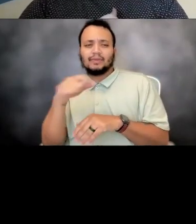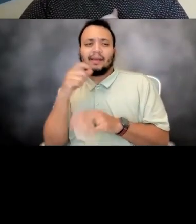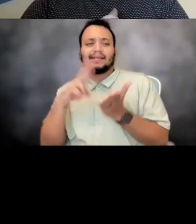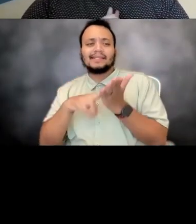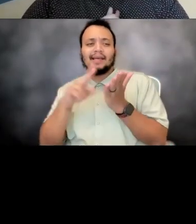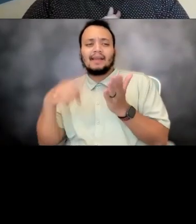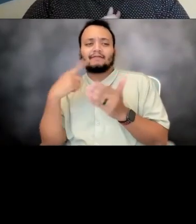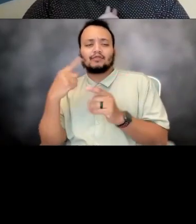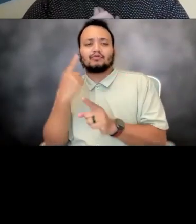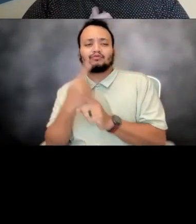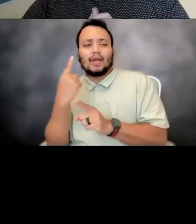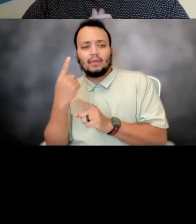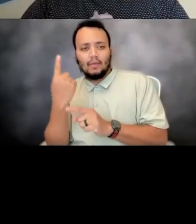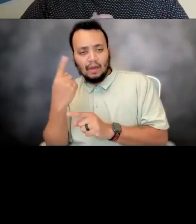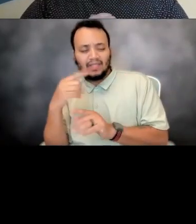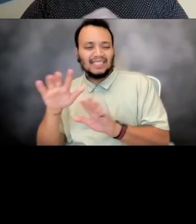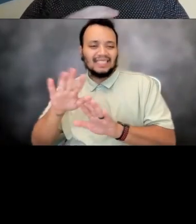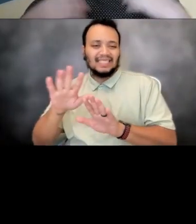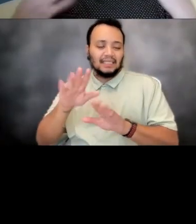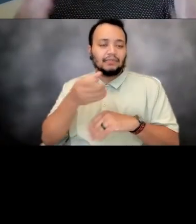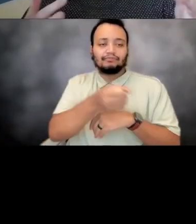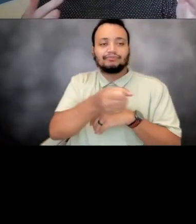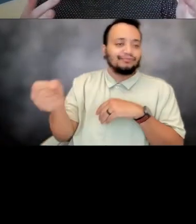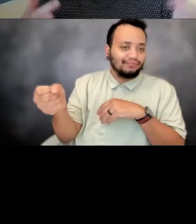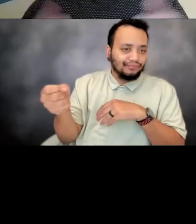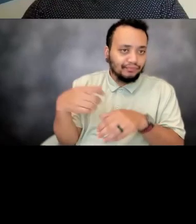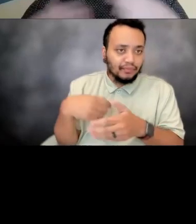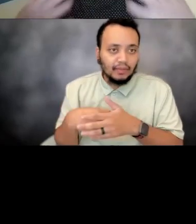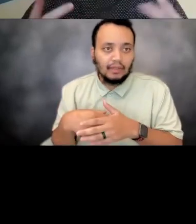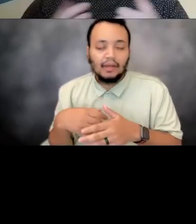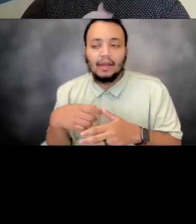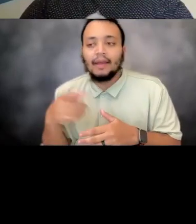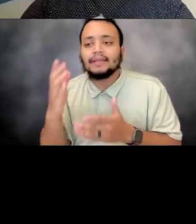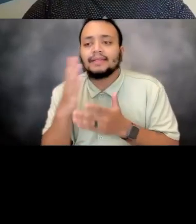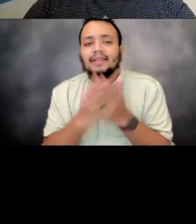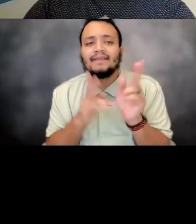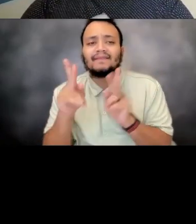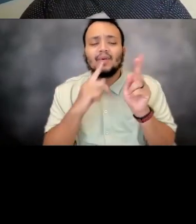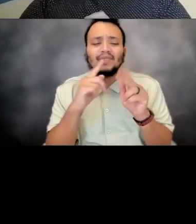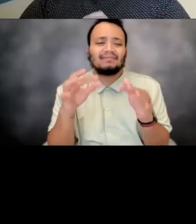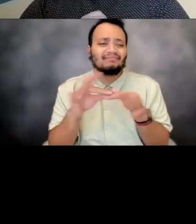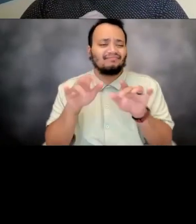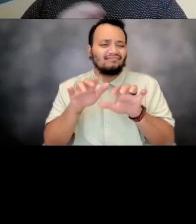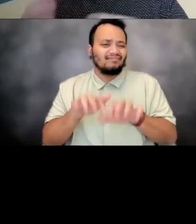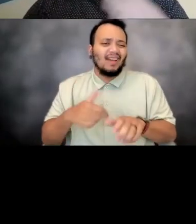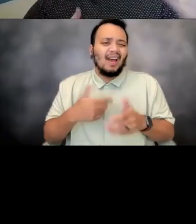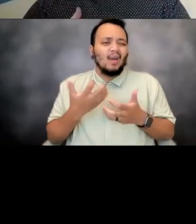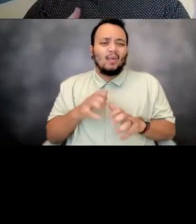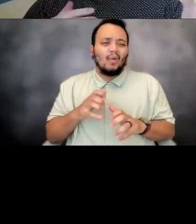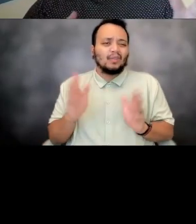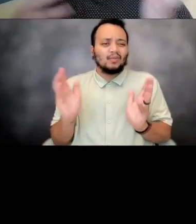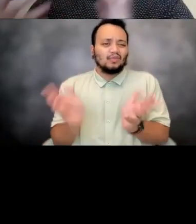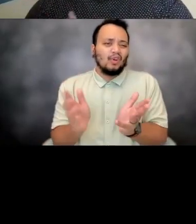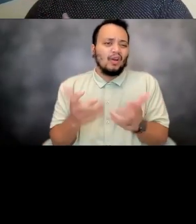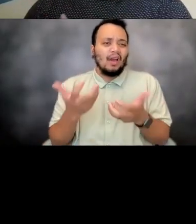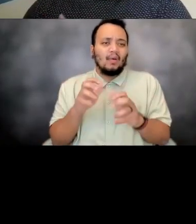Sometimes people, a couple people said, "I don't wanna talk, I don't wanna participate." So then, you know, maybe they wouldn't go